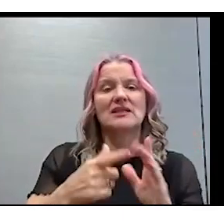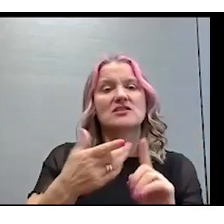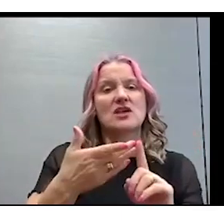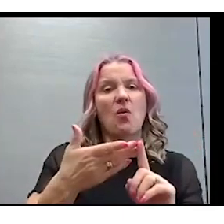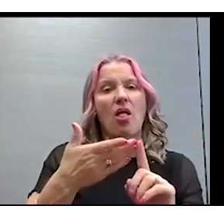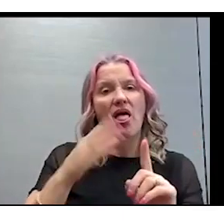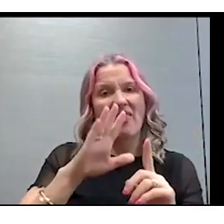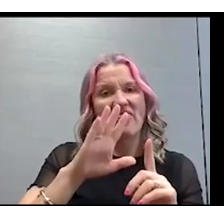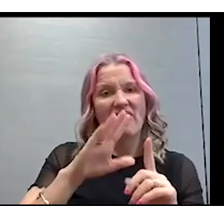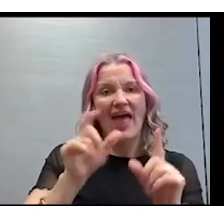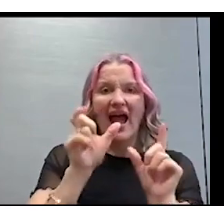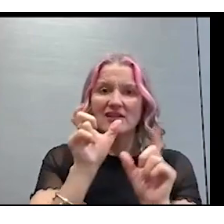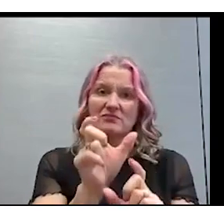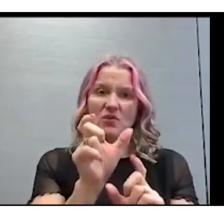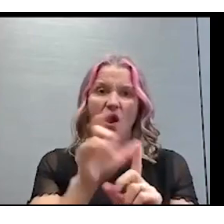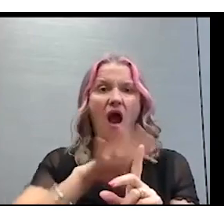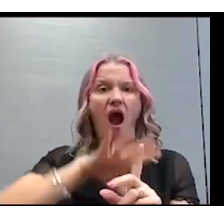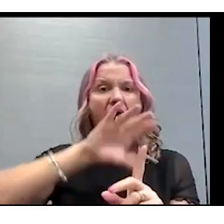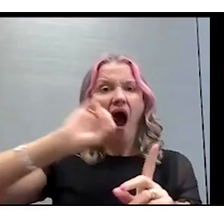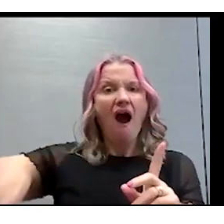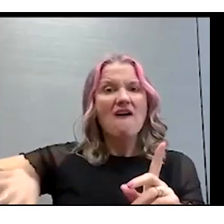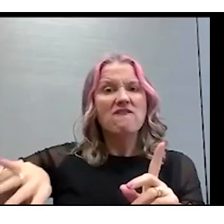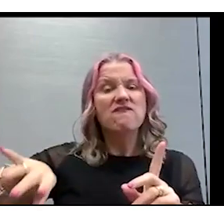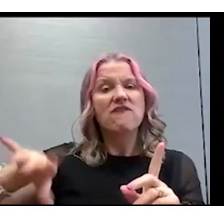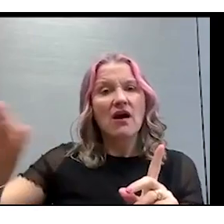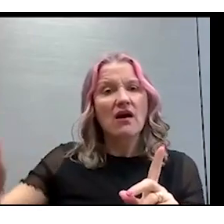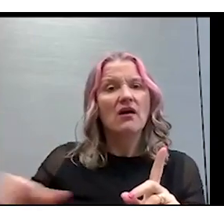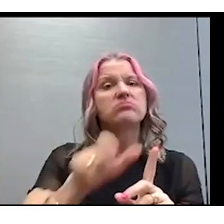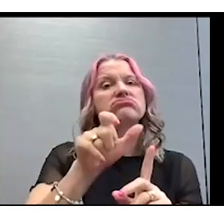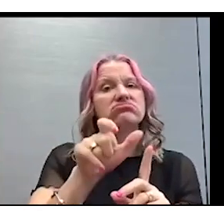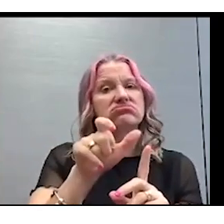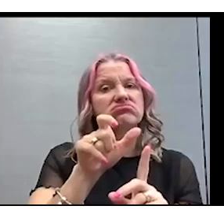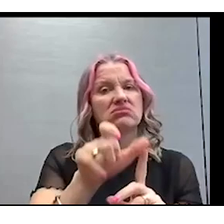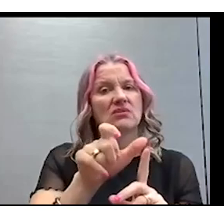terminology and I might give it what terminology to use instead.